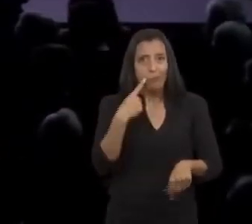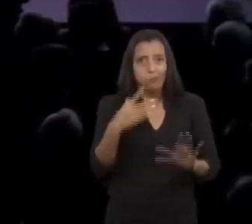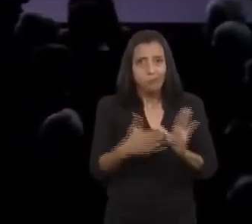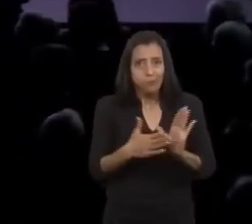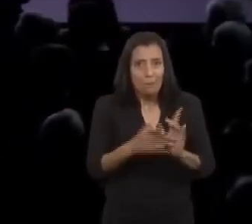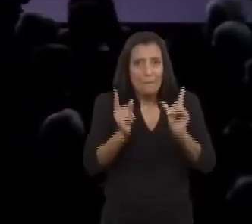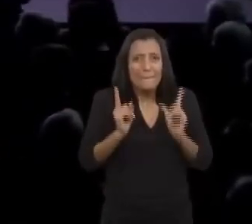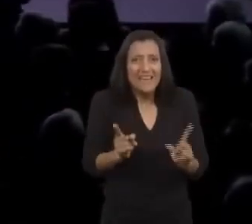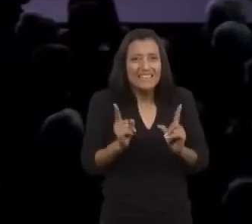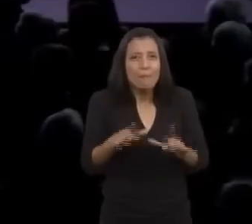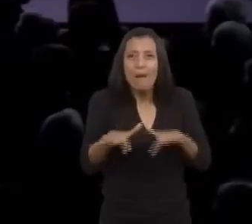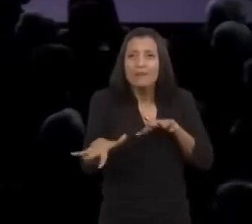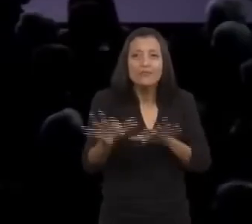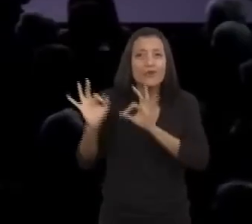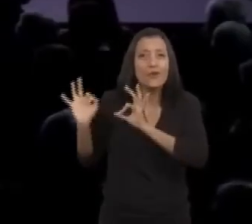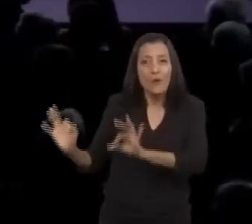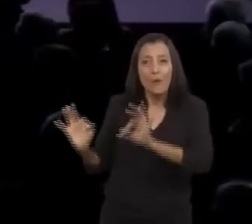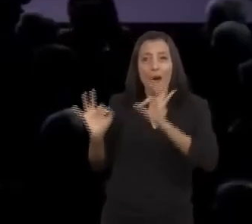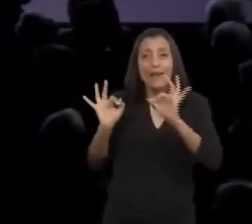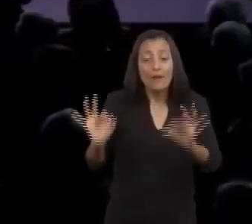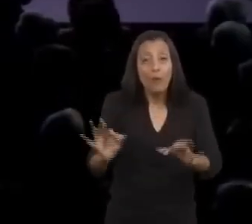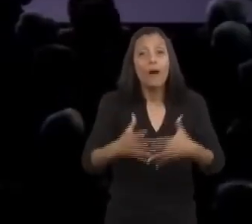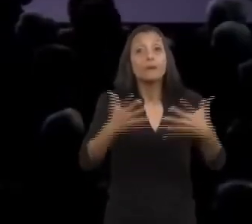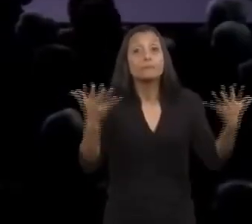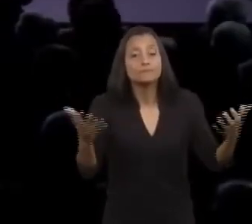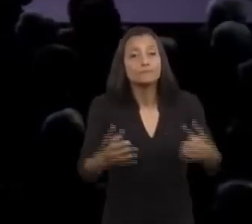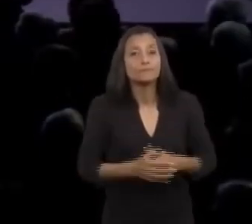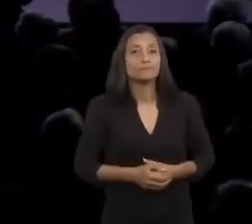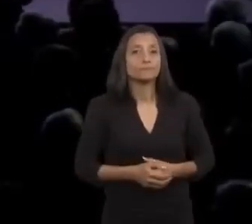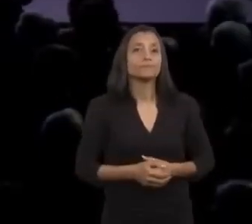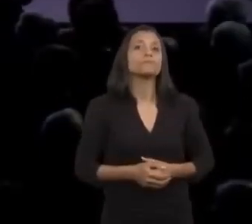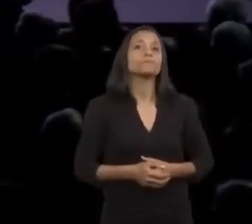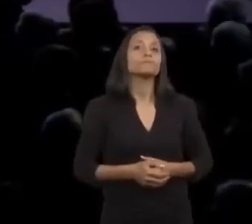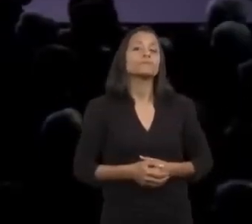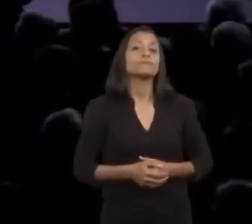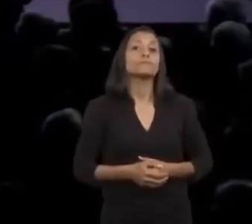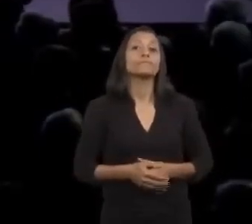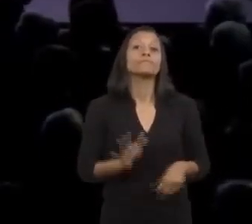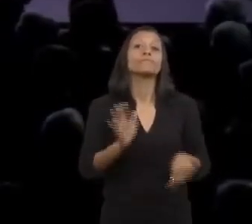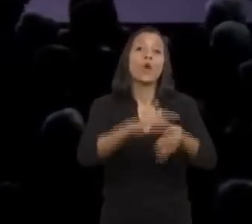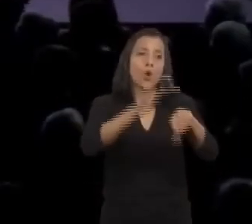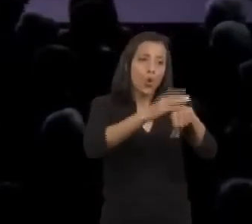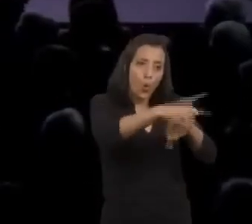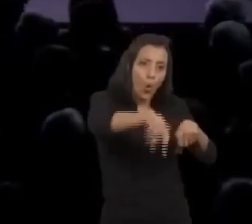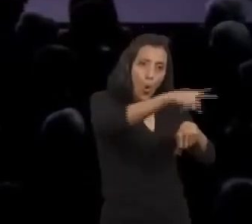Basically, in the presence of the CUCAS and in an election year,